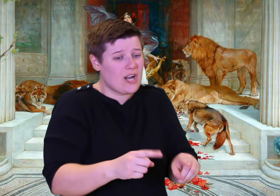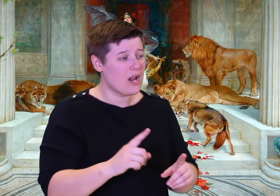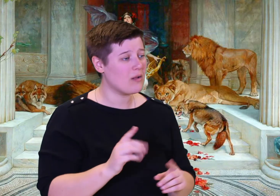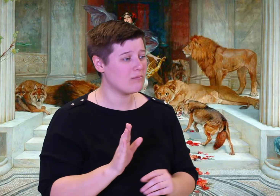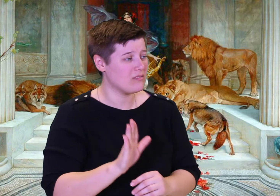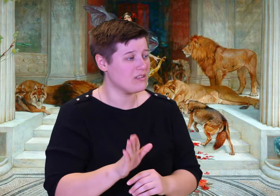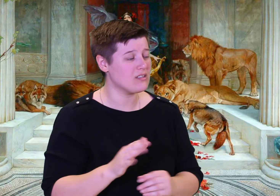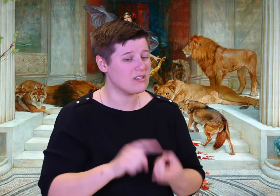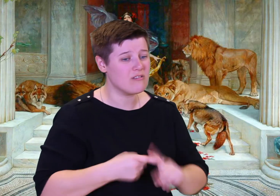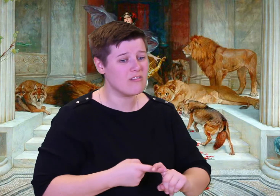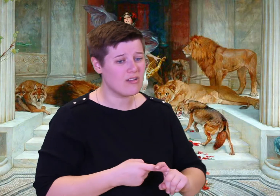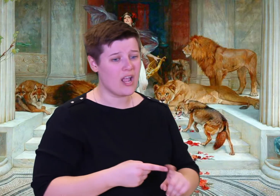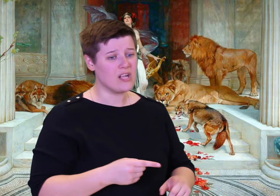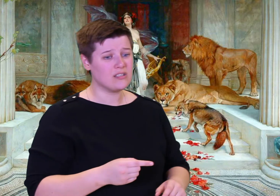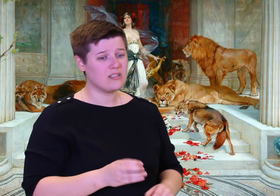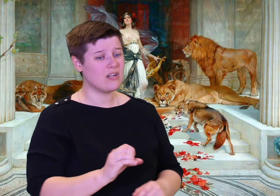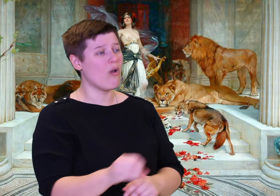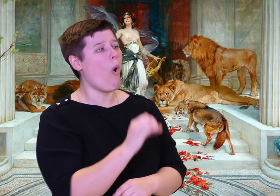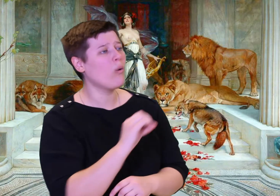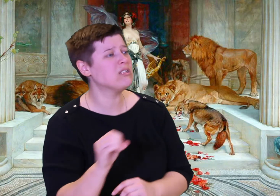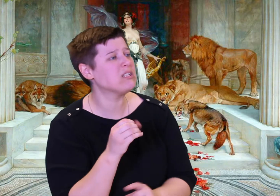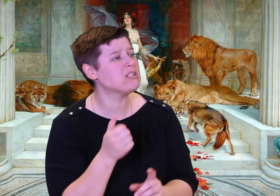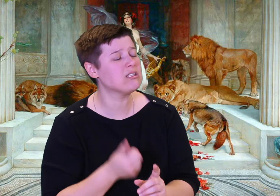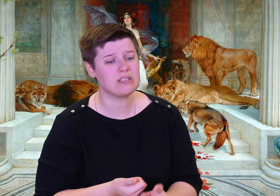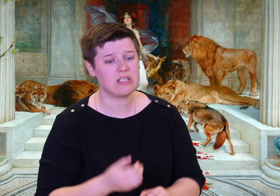happened to his friends.